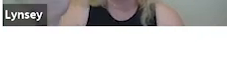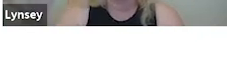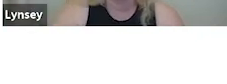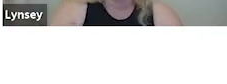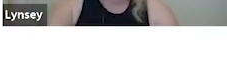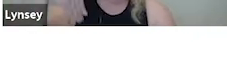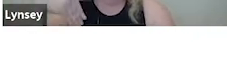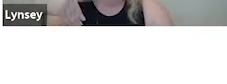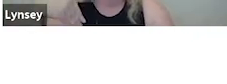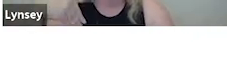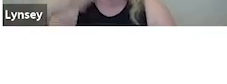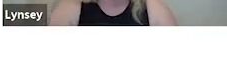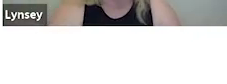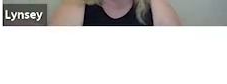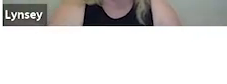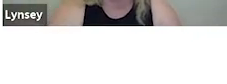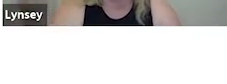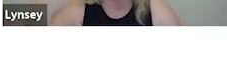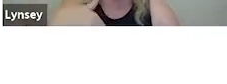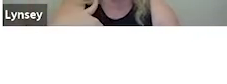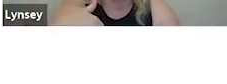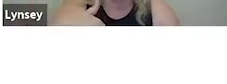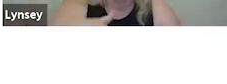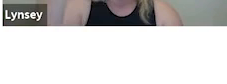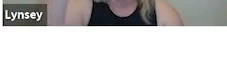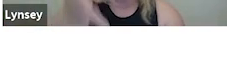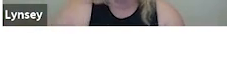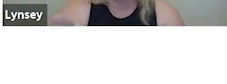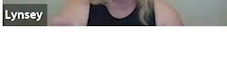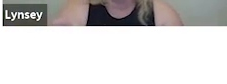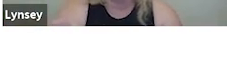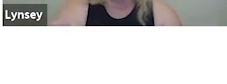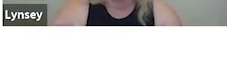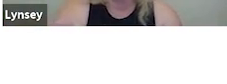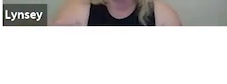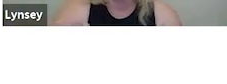do. So traditionally, if an assessment piece was a portfolio you could offer these different ways,